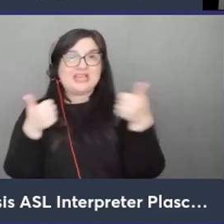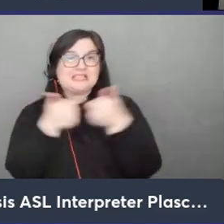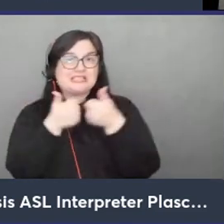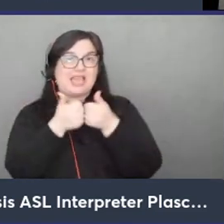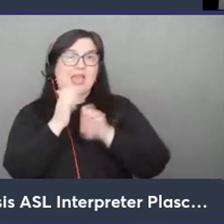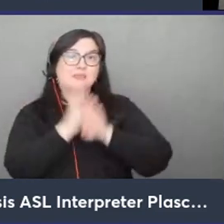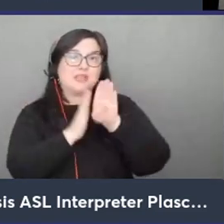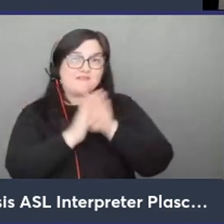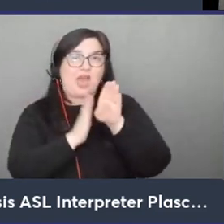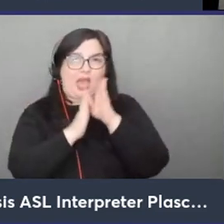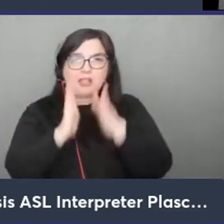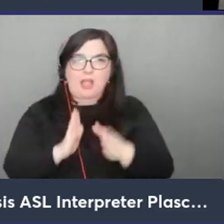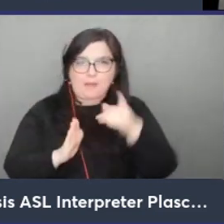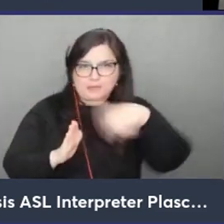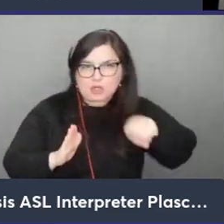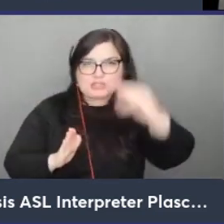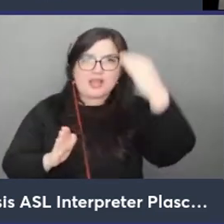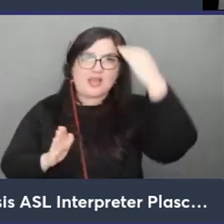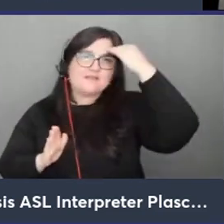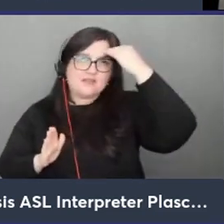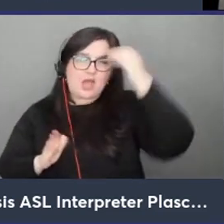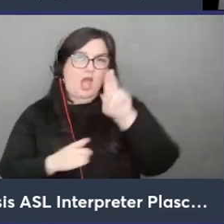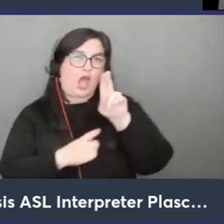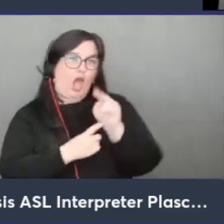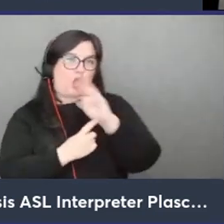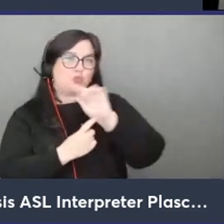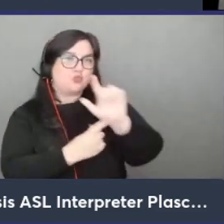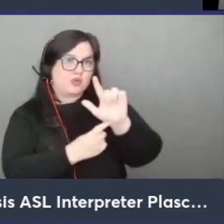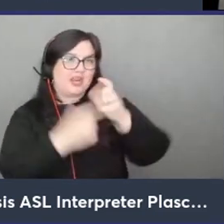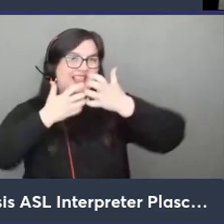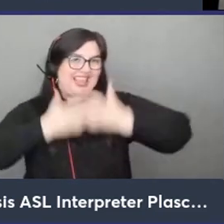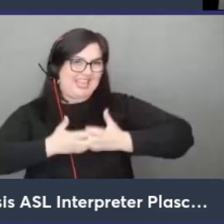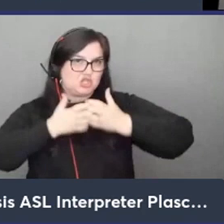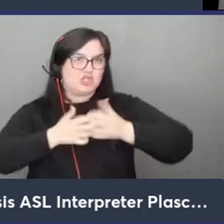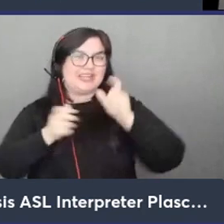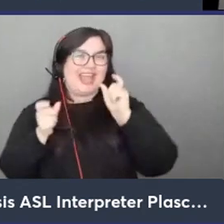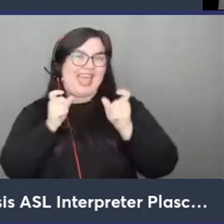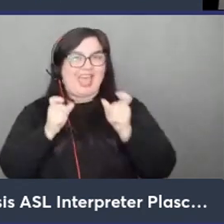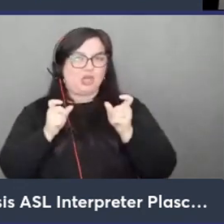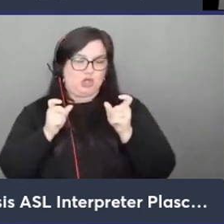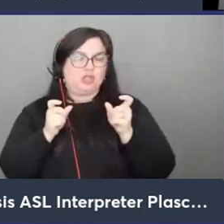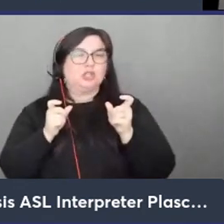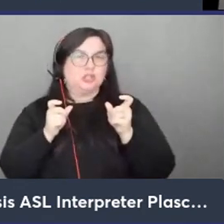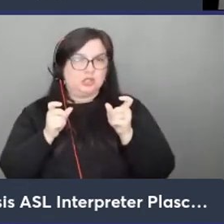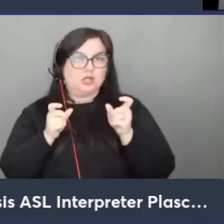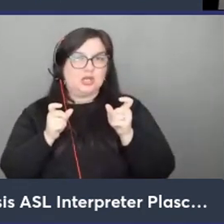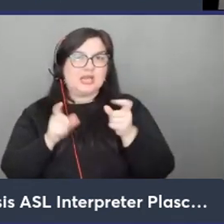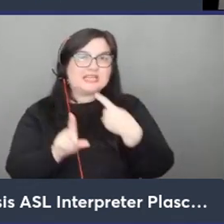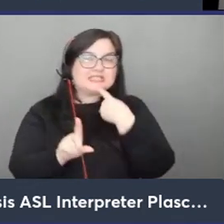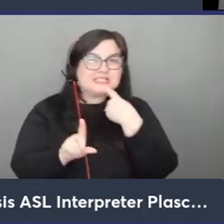I'm looking at an Unreal Engine editor. Right now where it says create a new project,